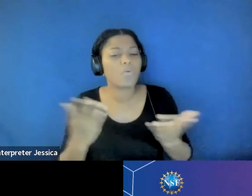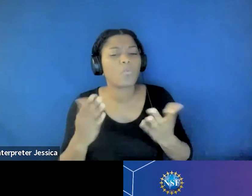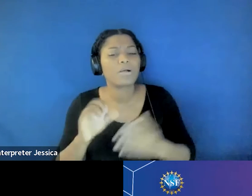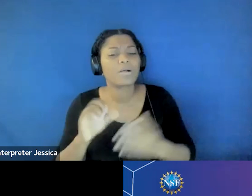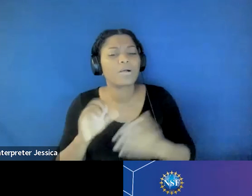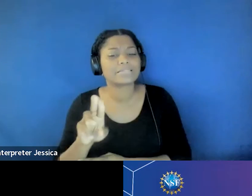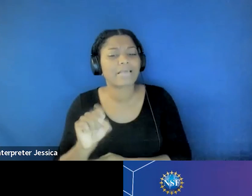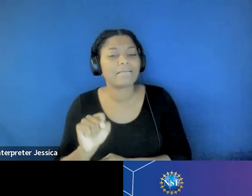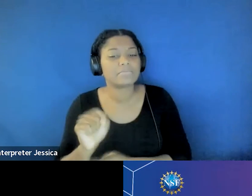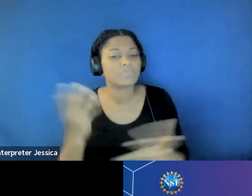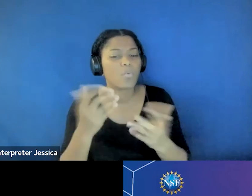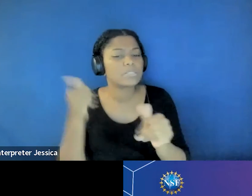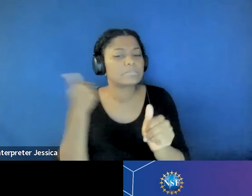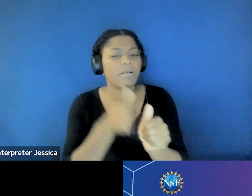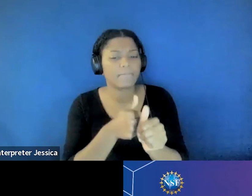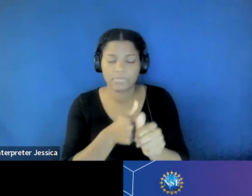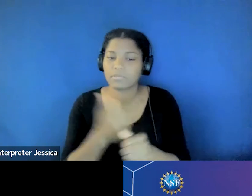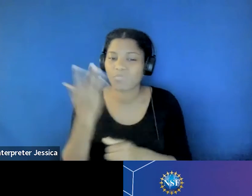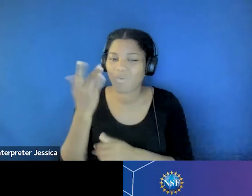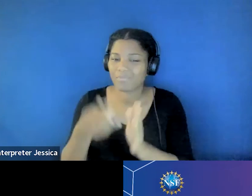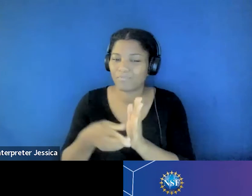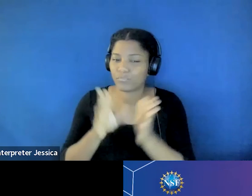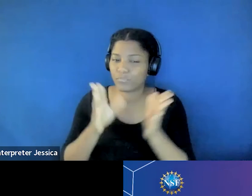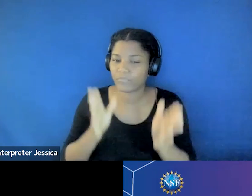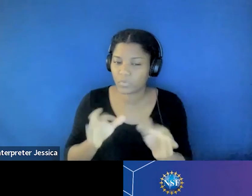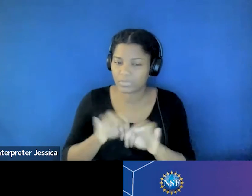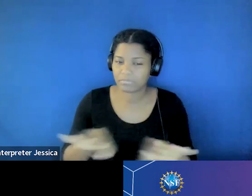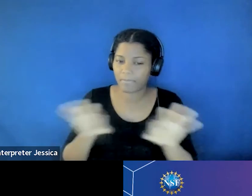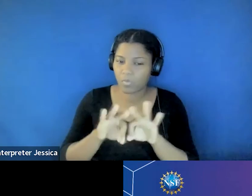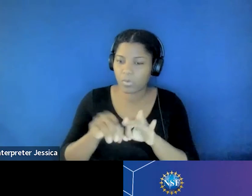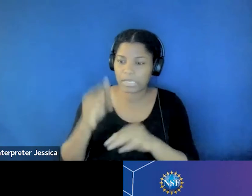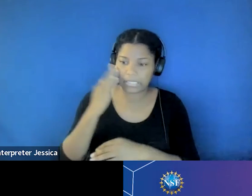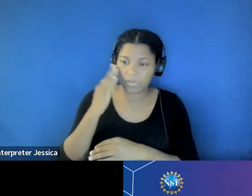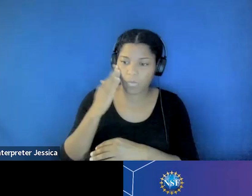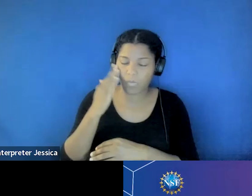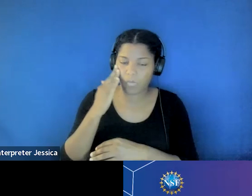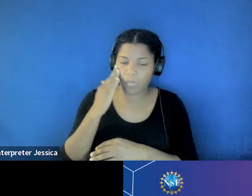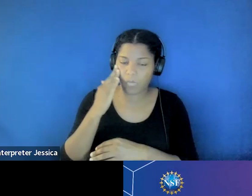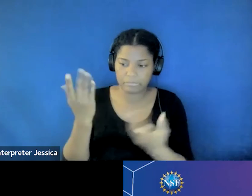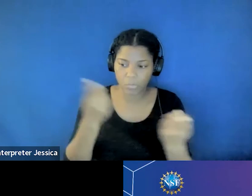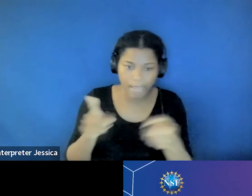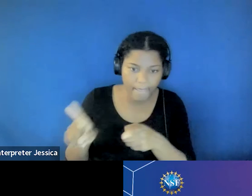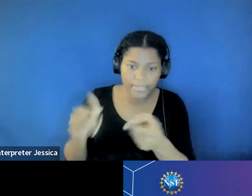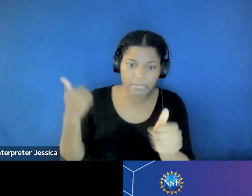reviewers are very interested in that sustainability of the instruments. Jeremy Leffler: Okay.